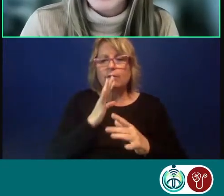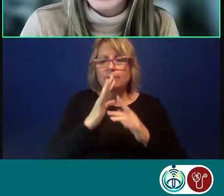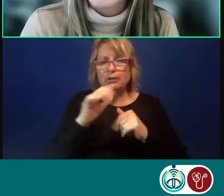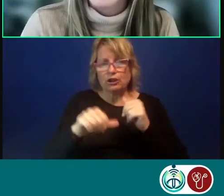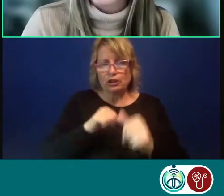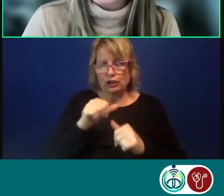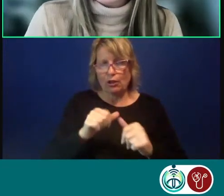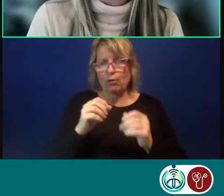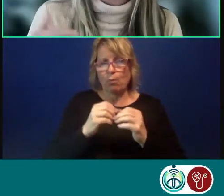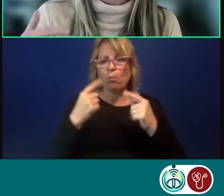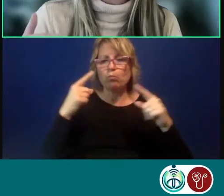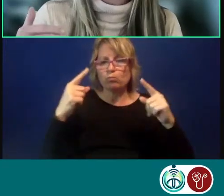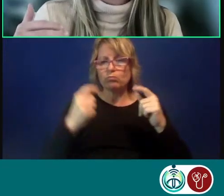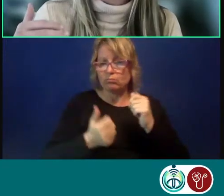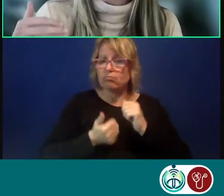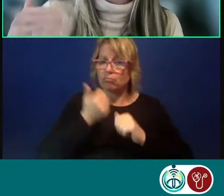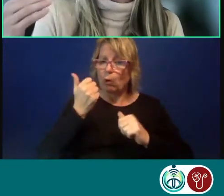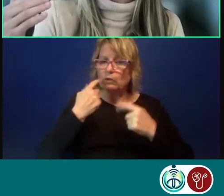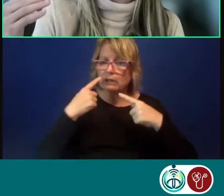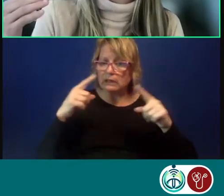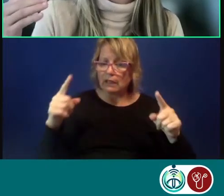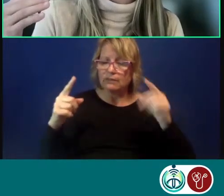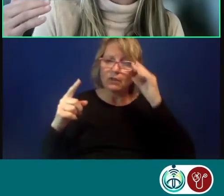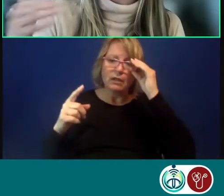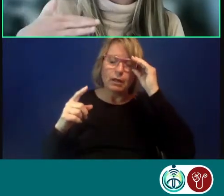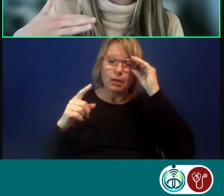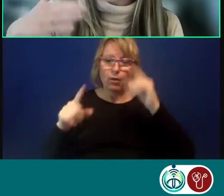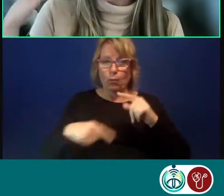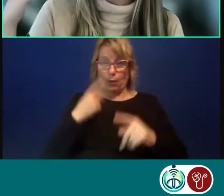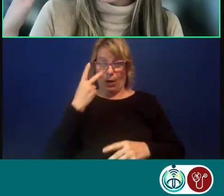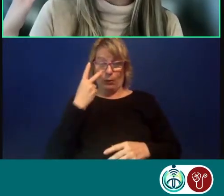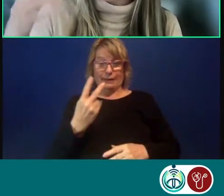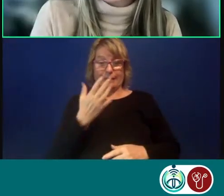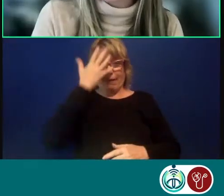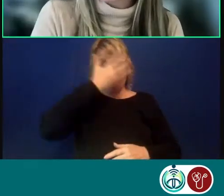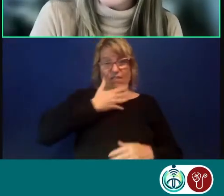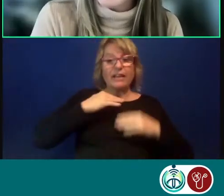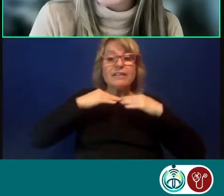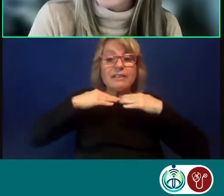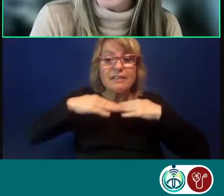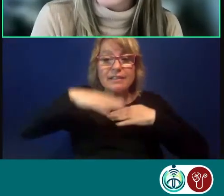effectively. But when I can only see a provider from their face above, I miss very important